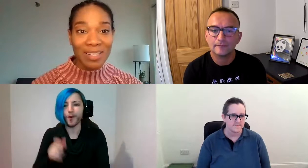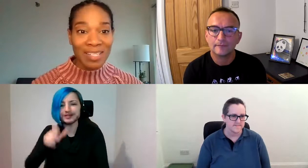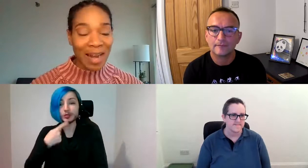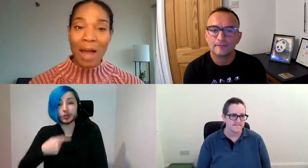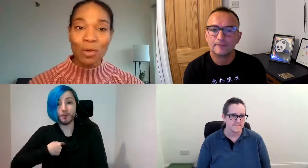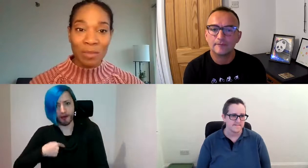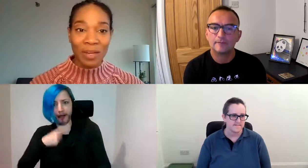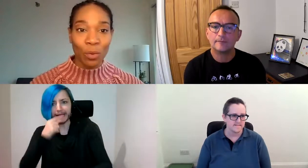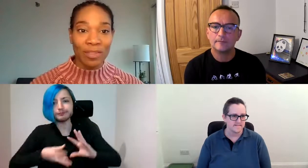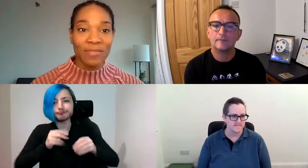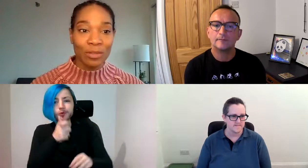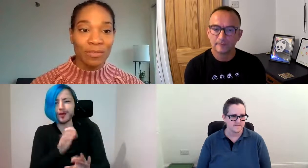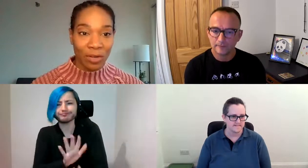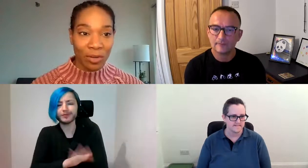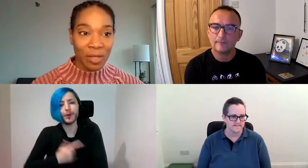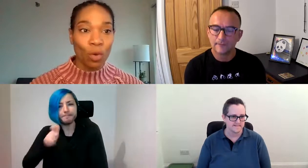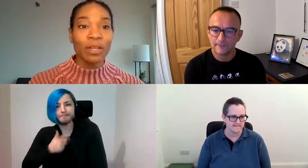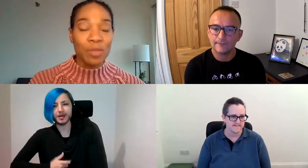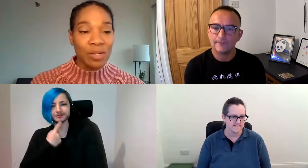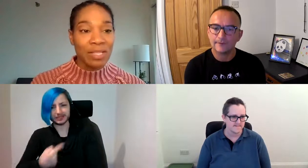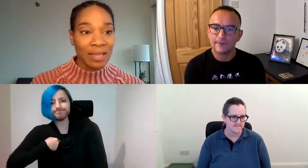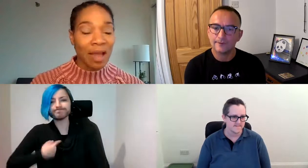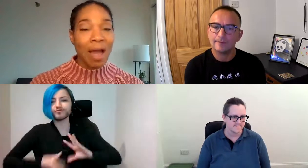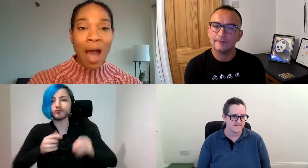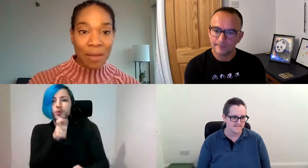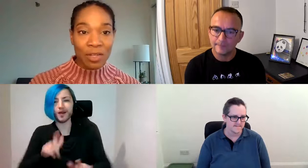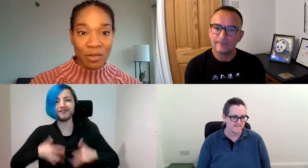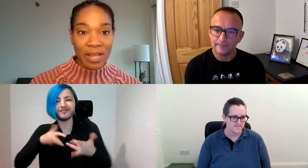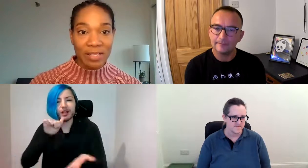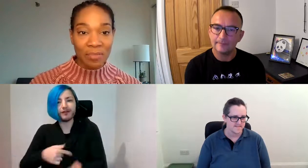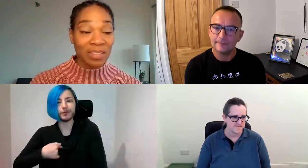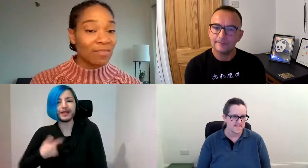and it felt right to other people that is why we have